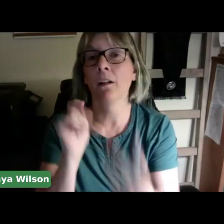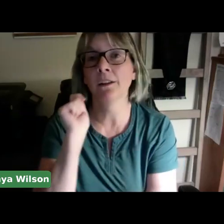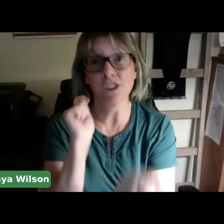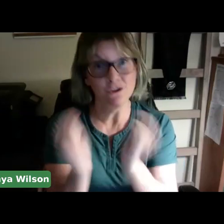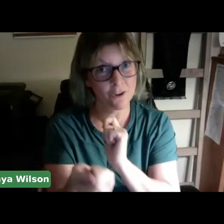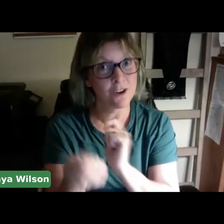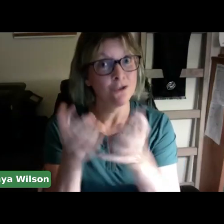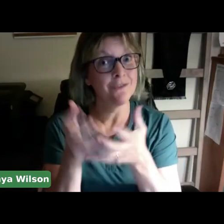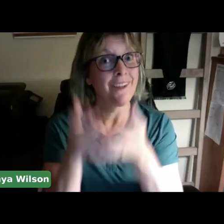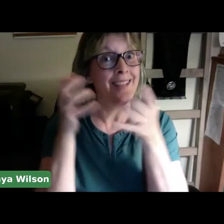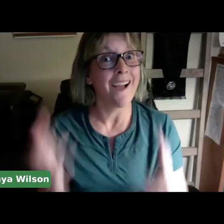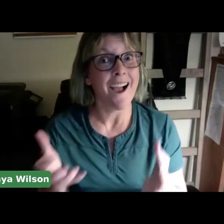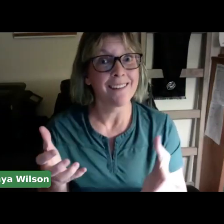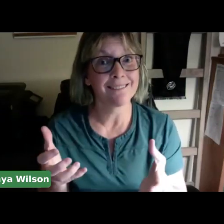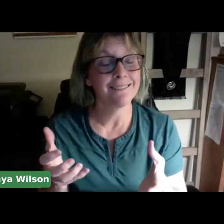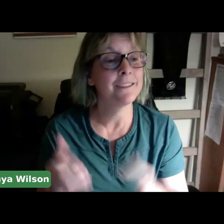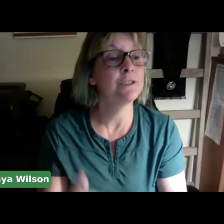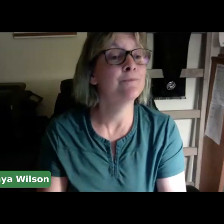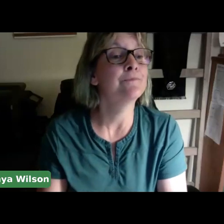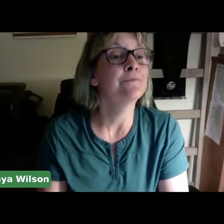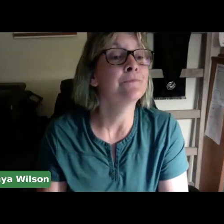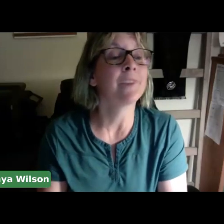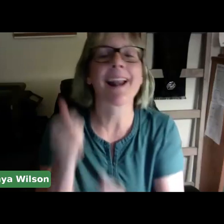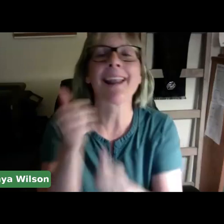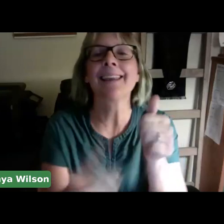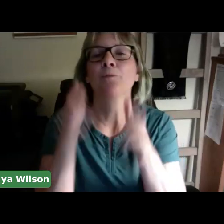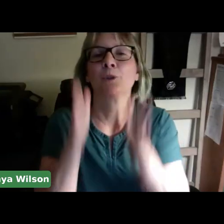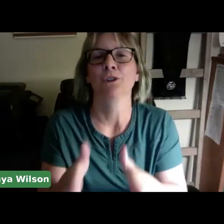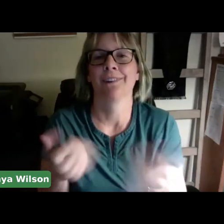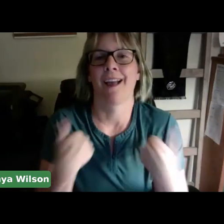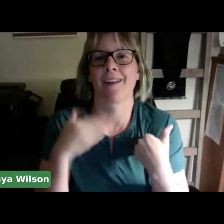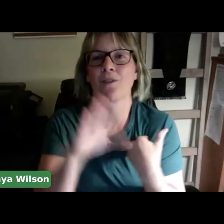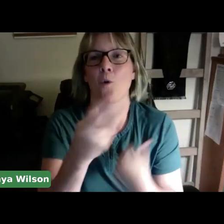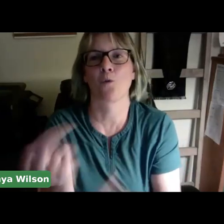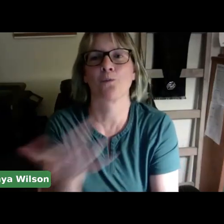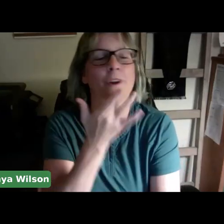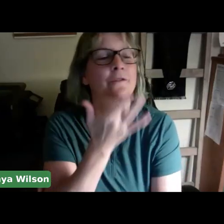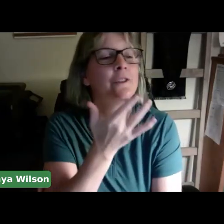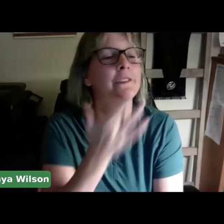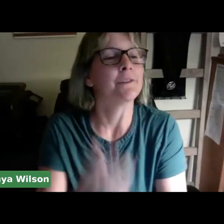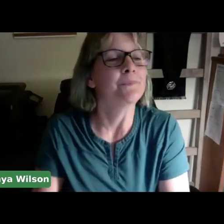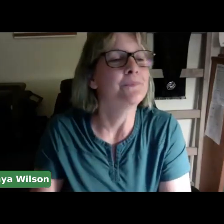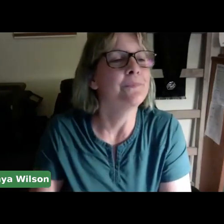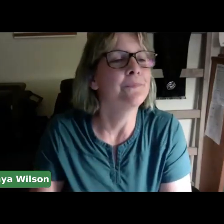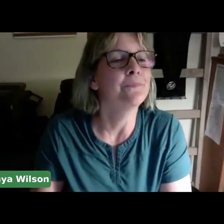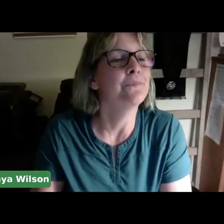and that boxes checked. Technology has changed so much as I'm sure you might know. And a lot of people have their